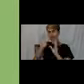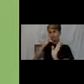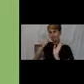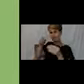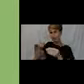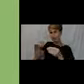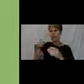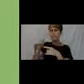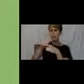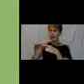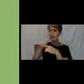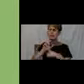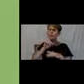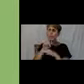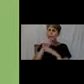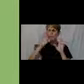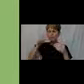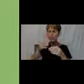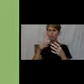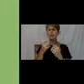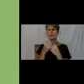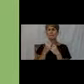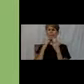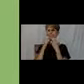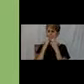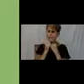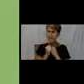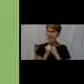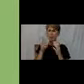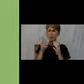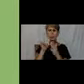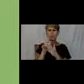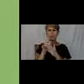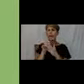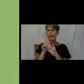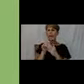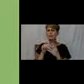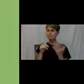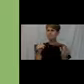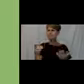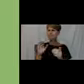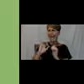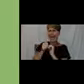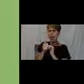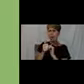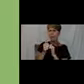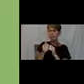about the value that it brings to increasing the health of individuals who